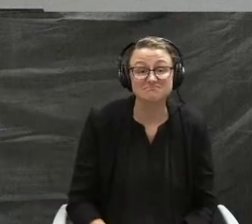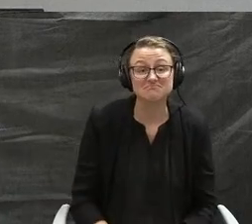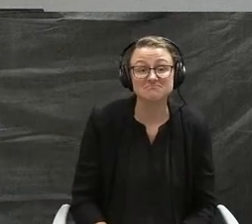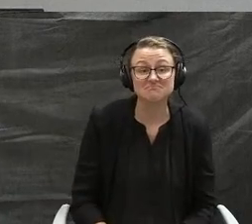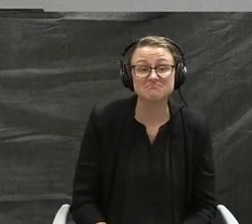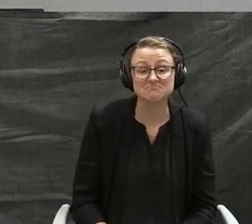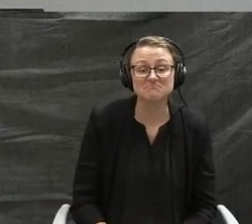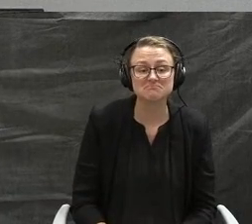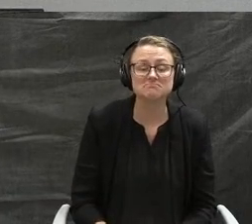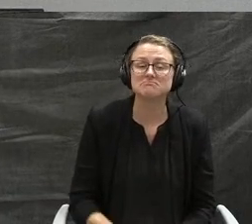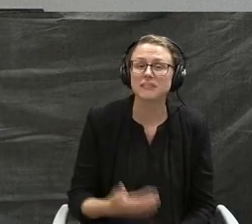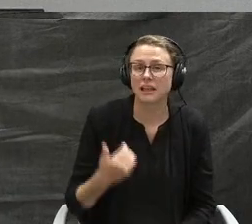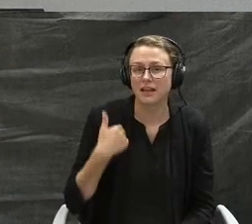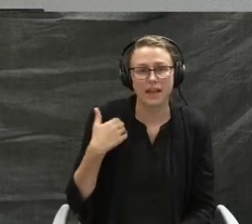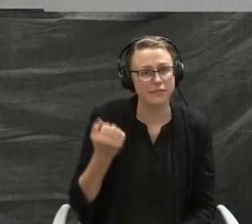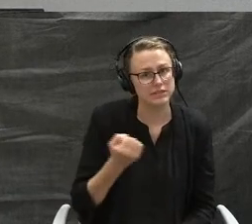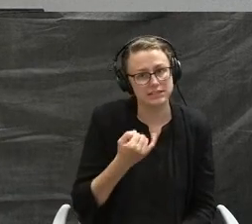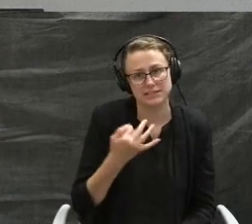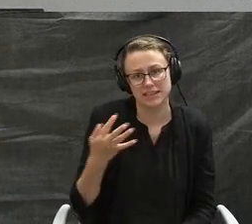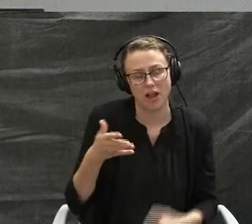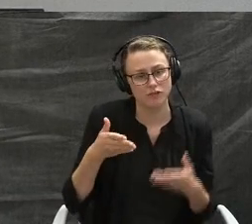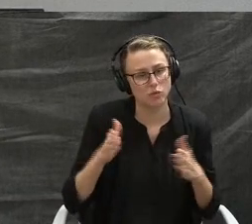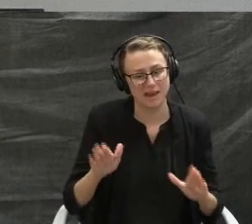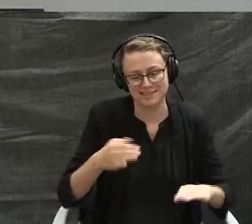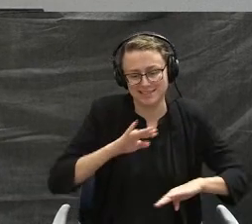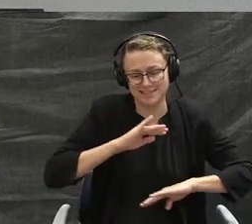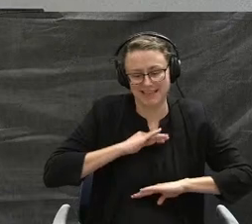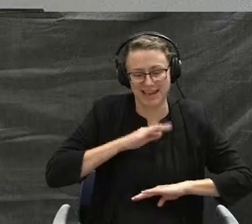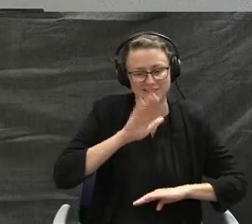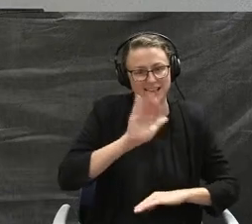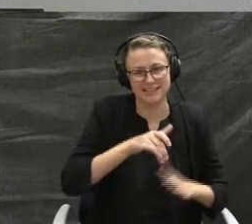requirement. As you know from the waivers that you approve